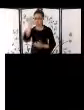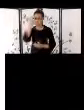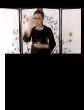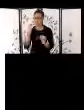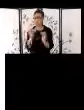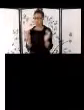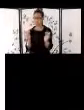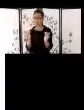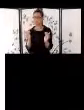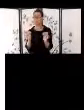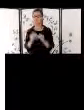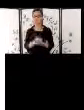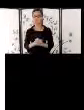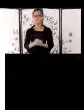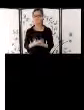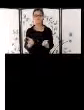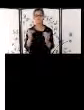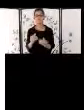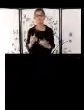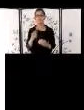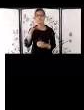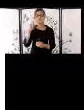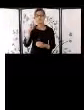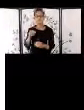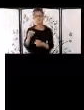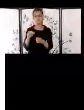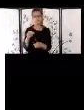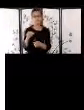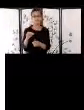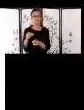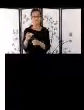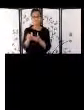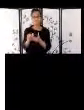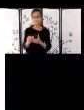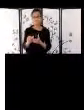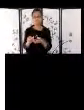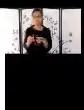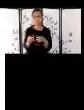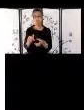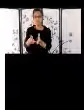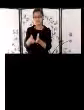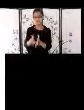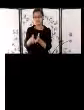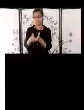the same guidelines and criteria as you do to work from—there’s no hidden criteria!